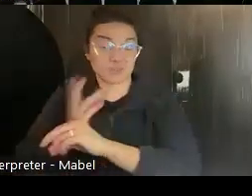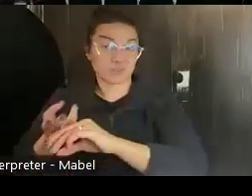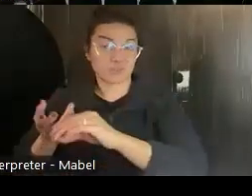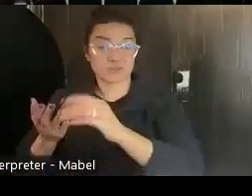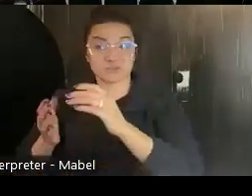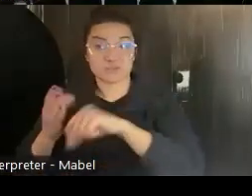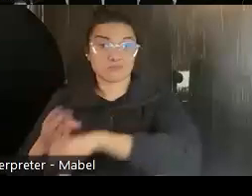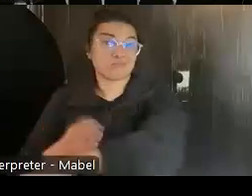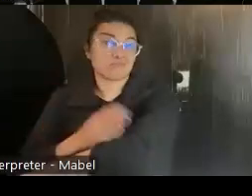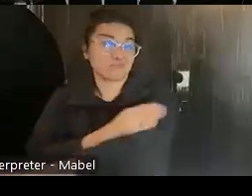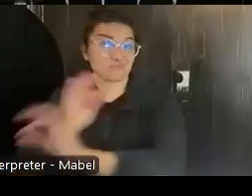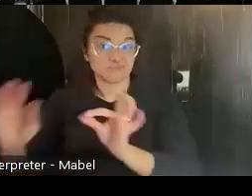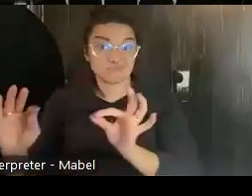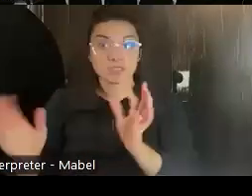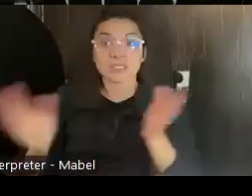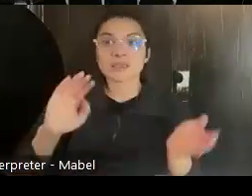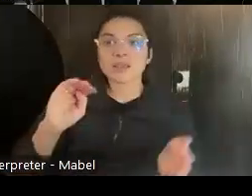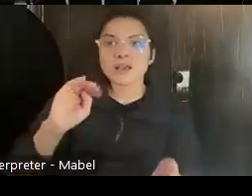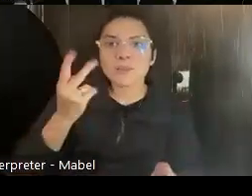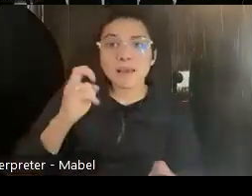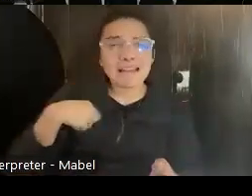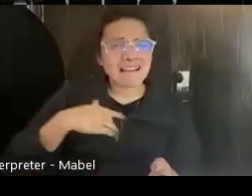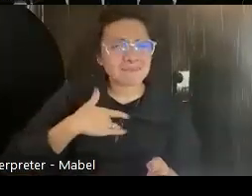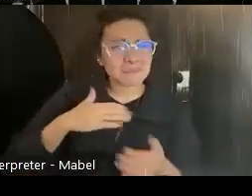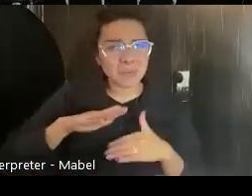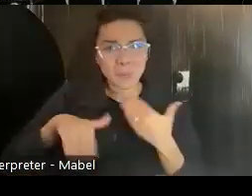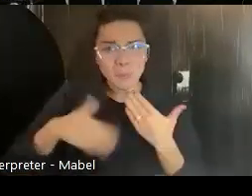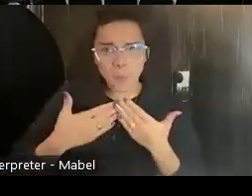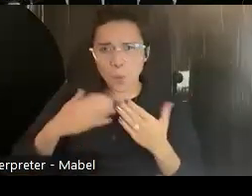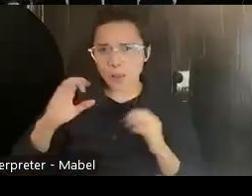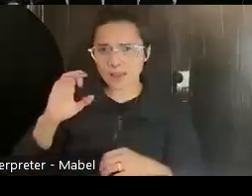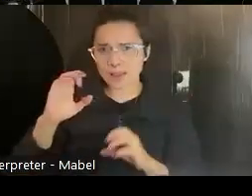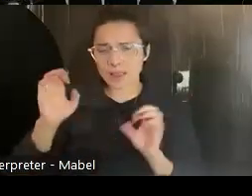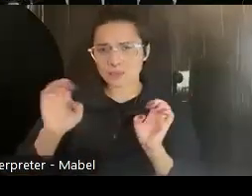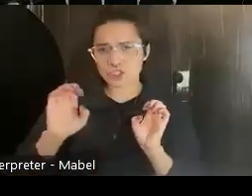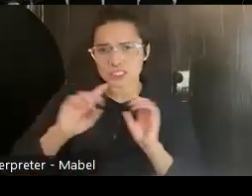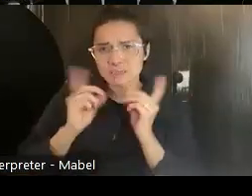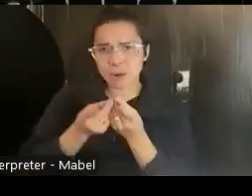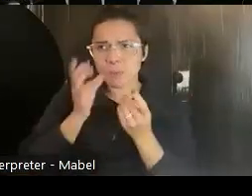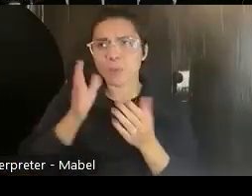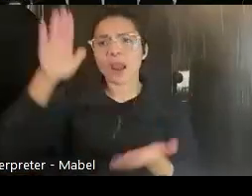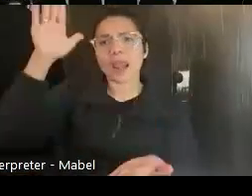entire Ed will be a less aversive environment which is all good and particularly for child